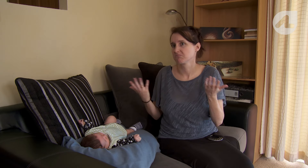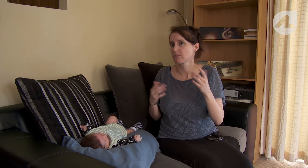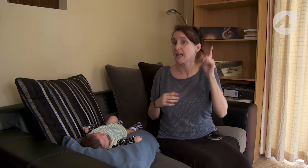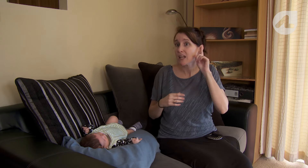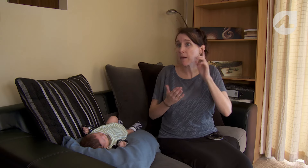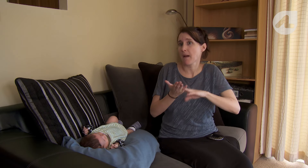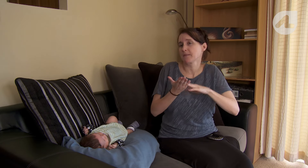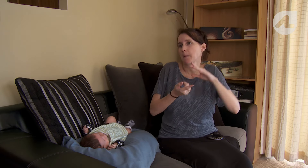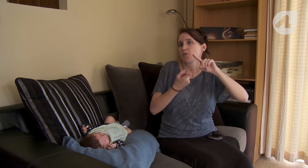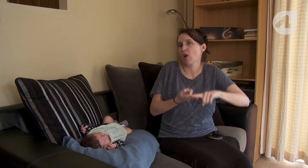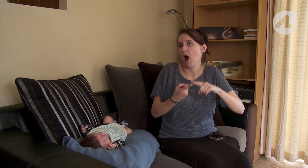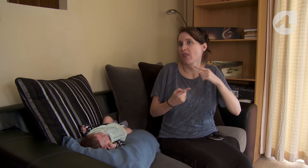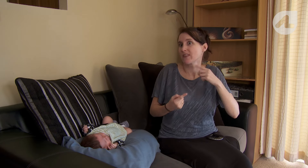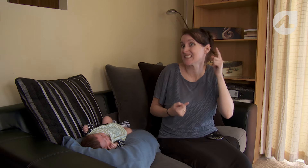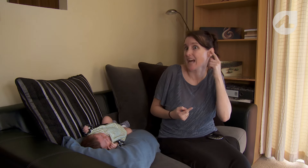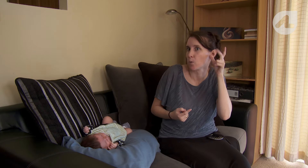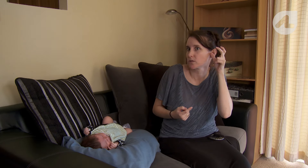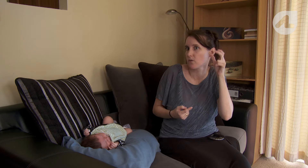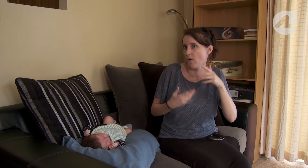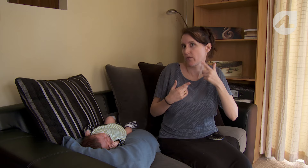A hearing mum would rely on the sound of a cry,